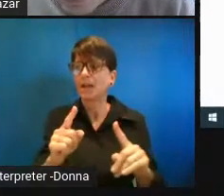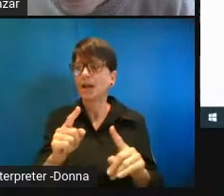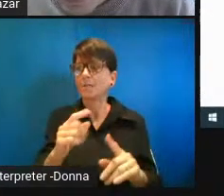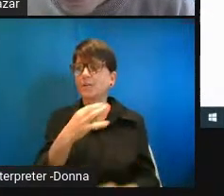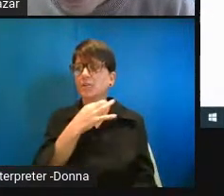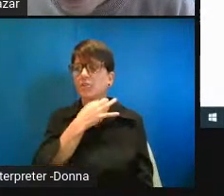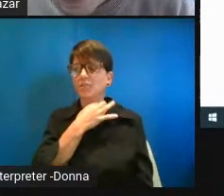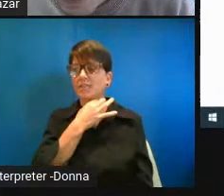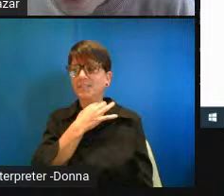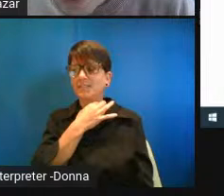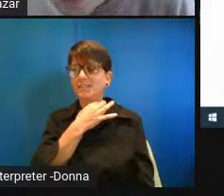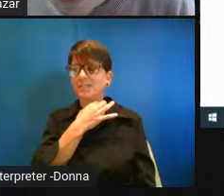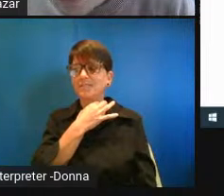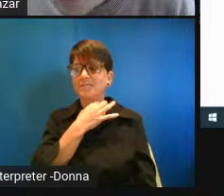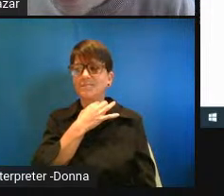Anne Bolelett: Can I ask --